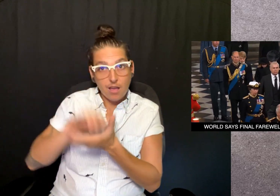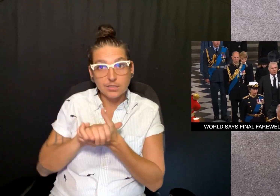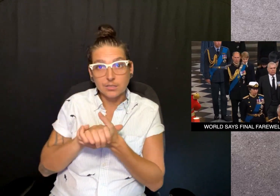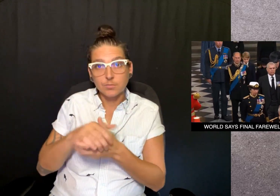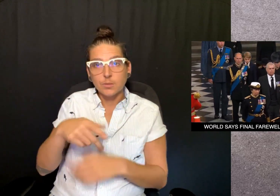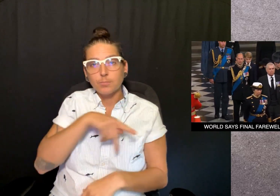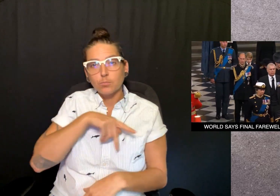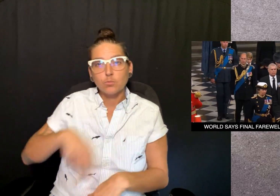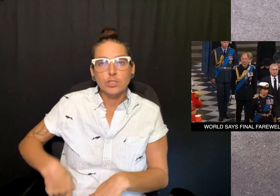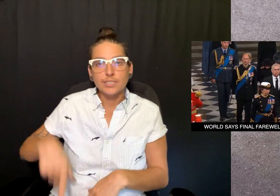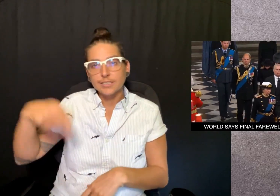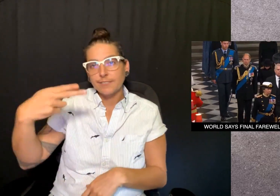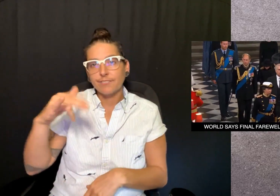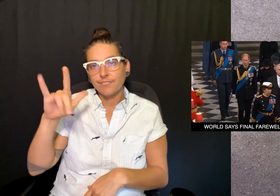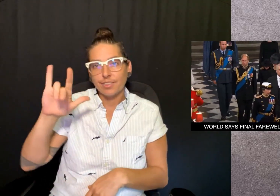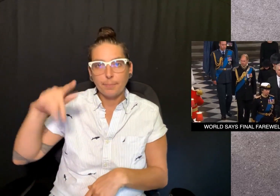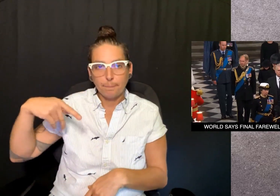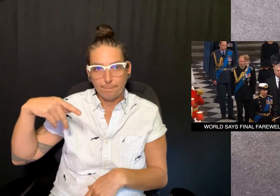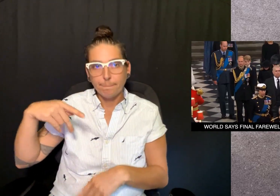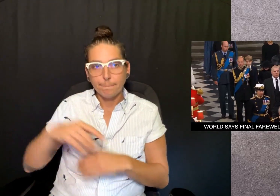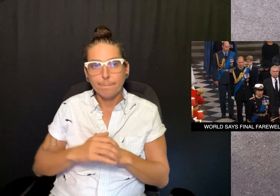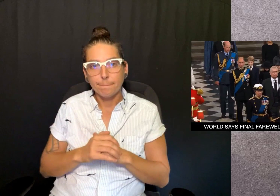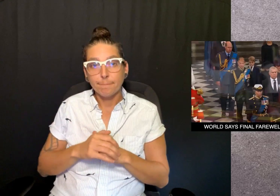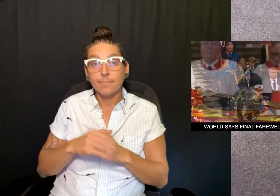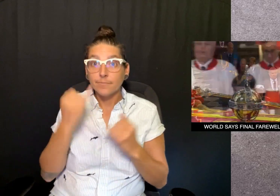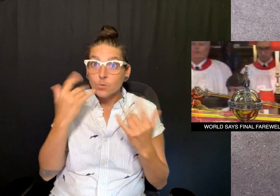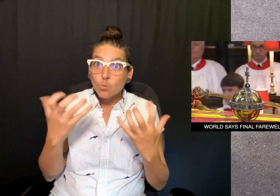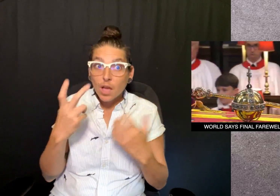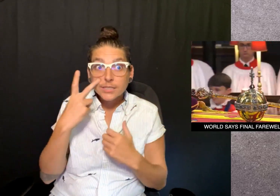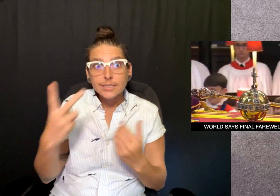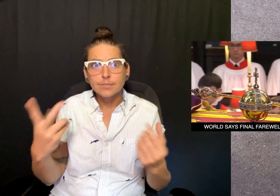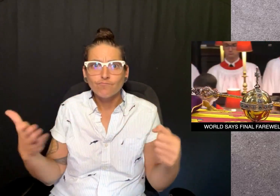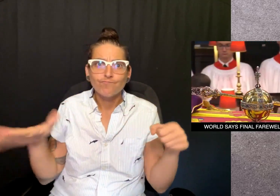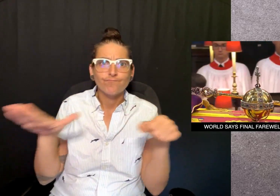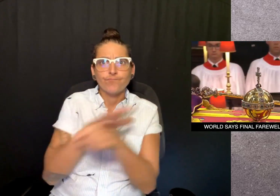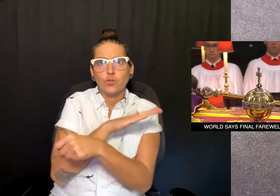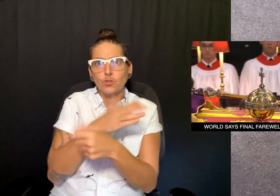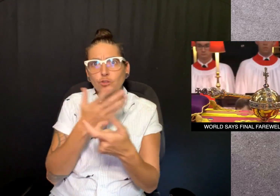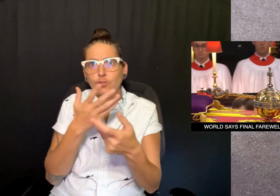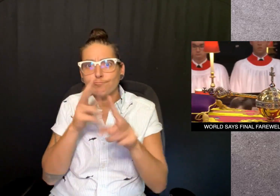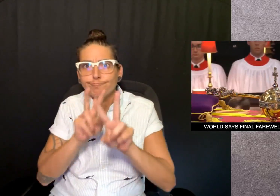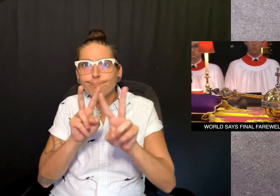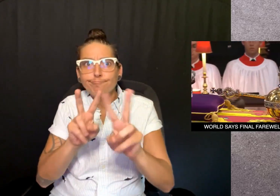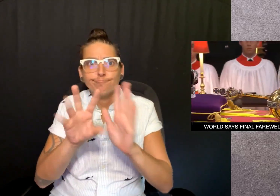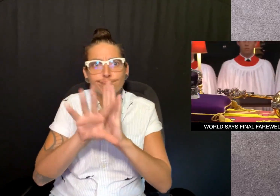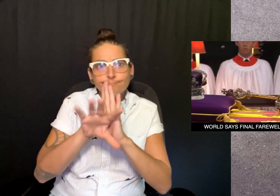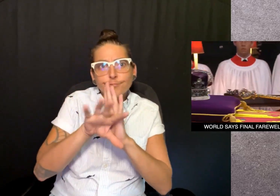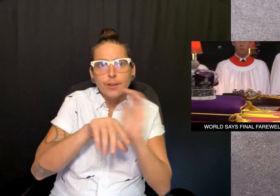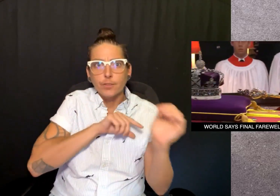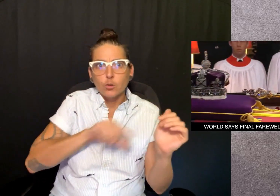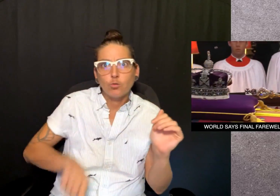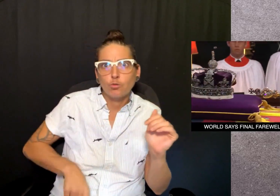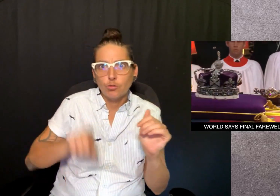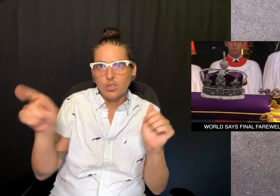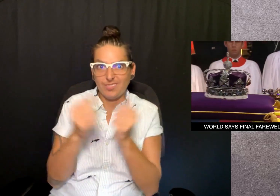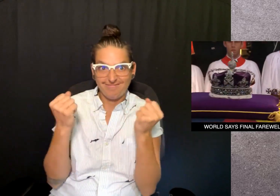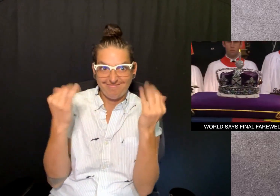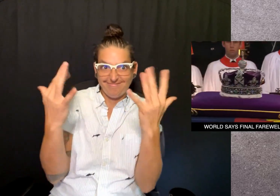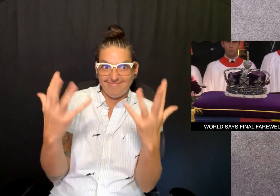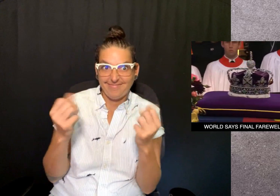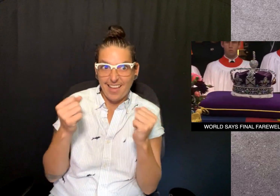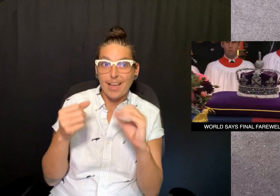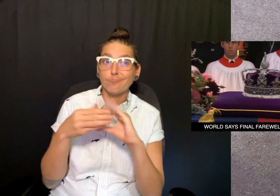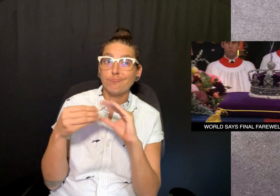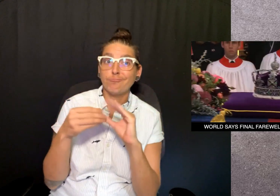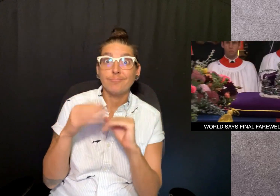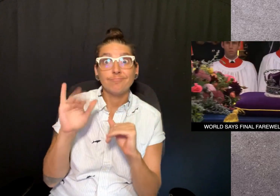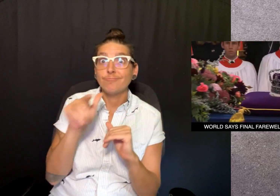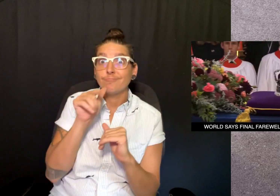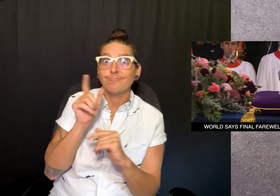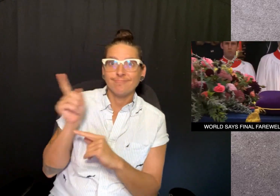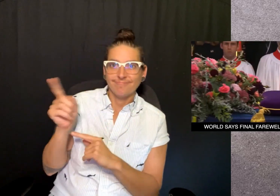Phillip if you would like to see the Queen's funeral in its entirety with sign language